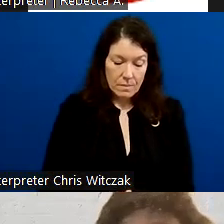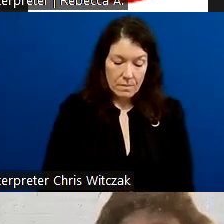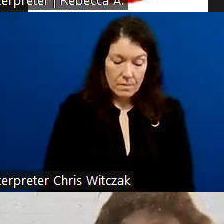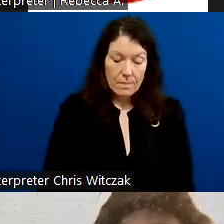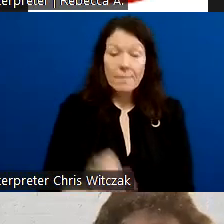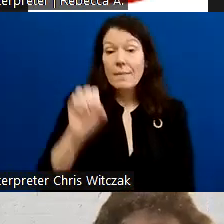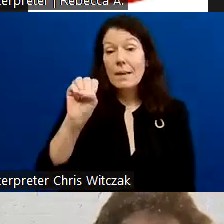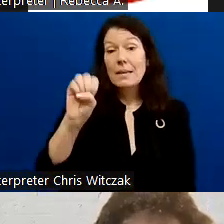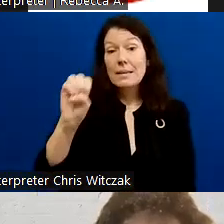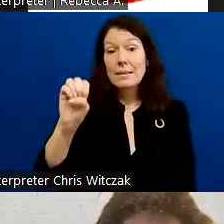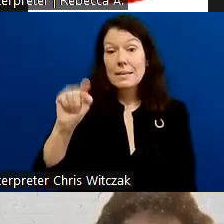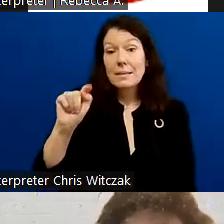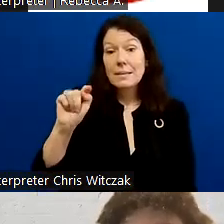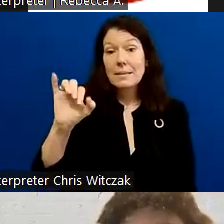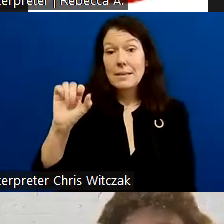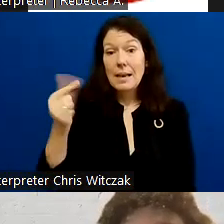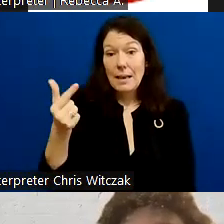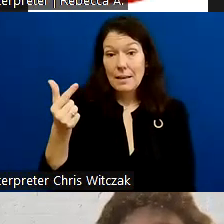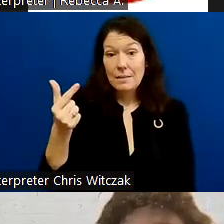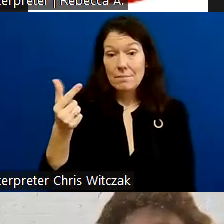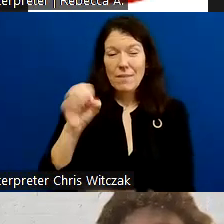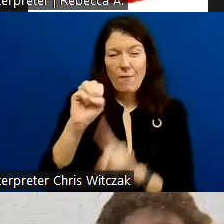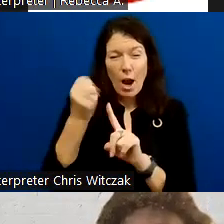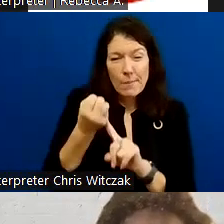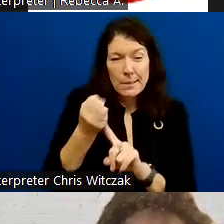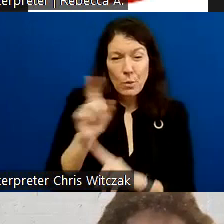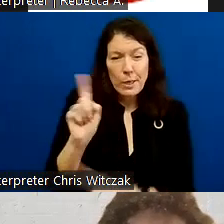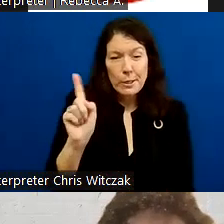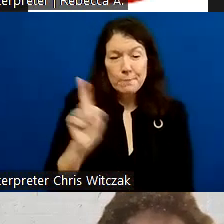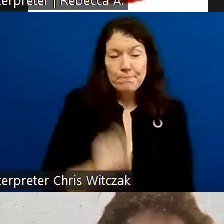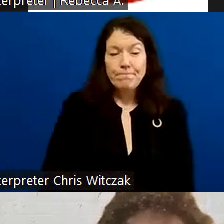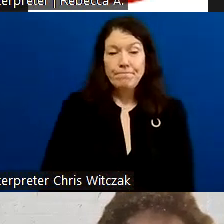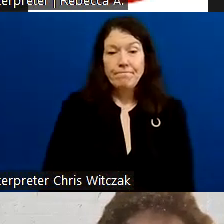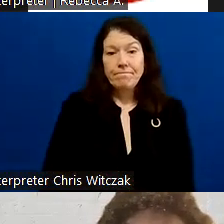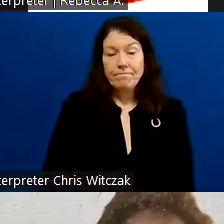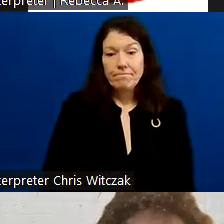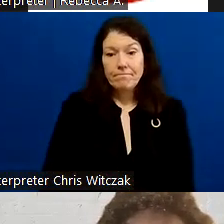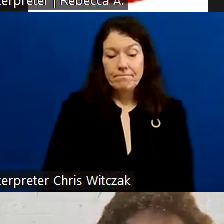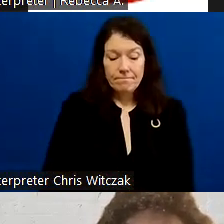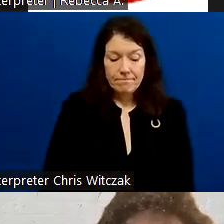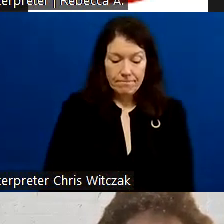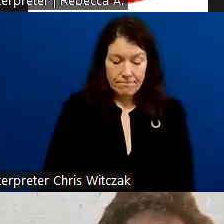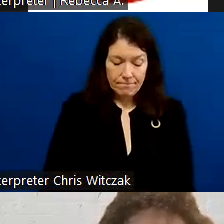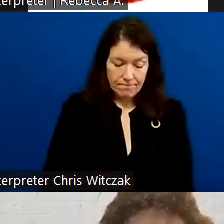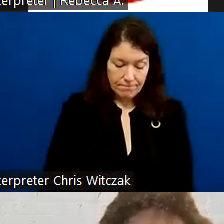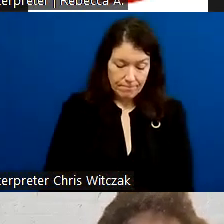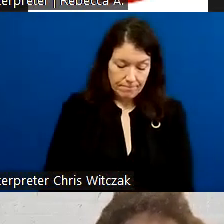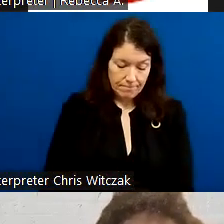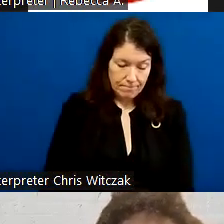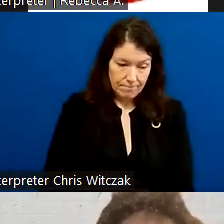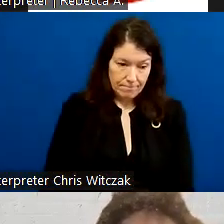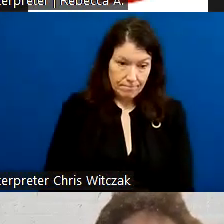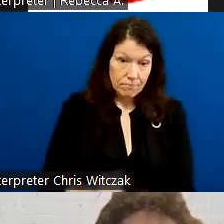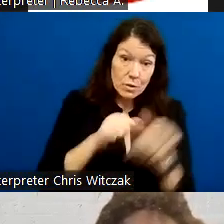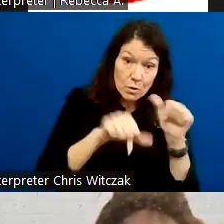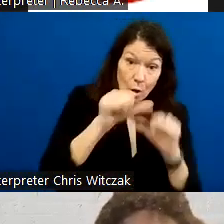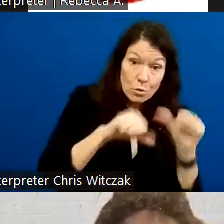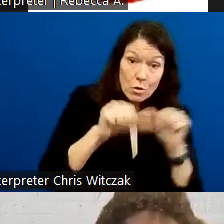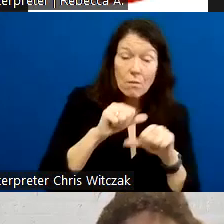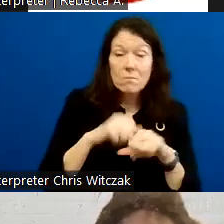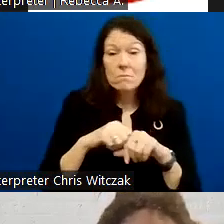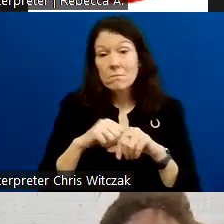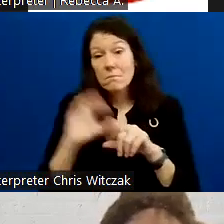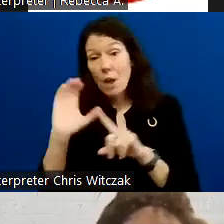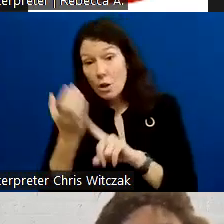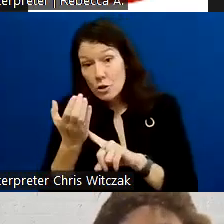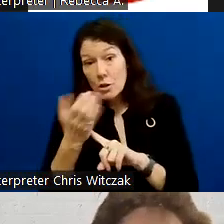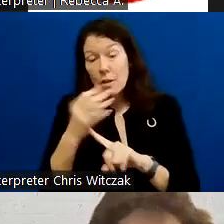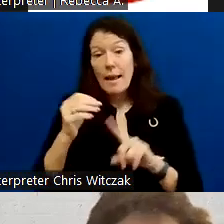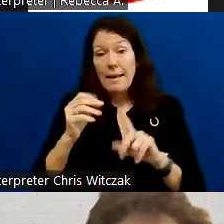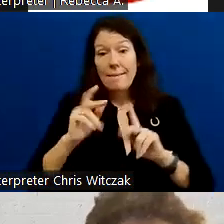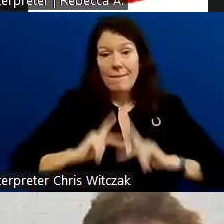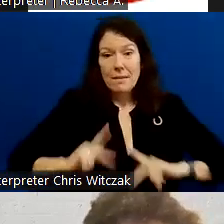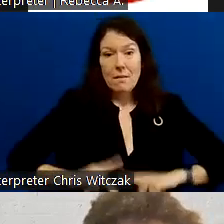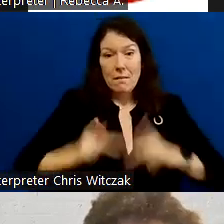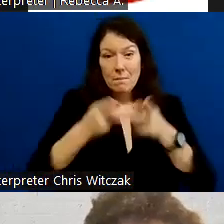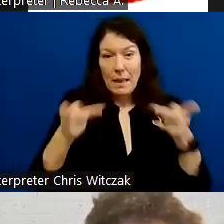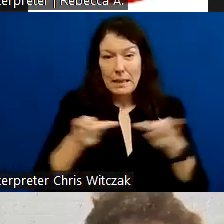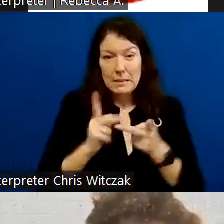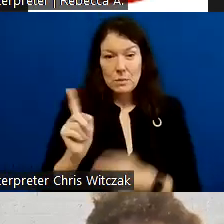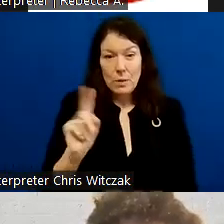this is social, cultural, and physical environment